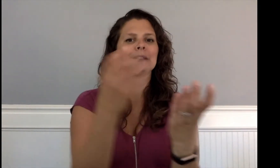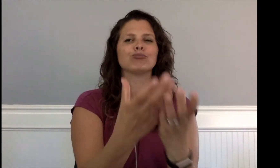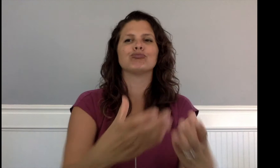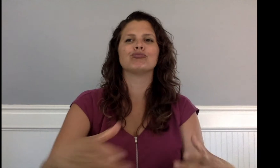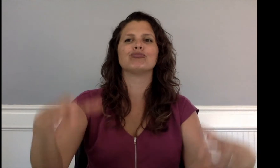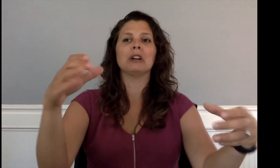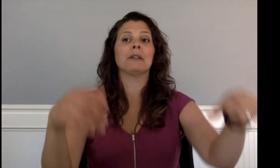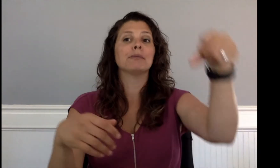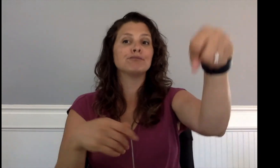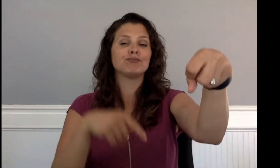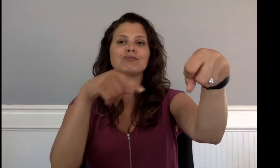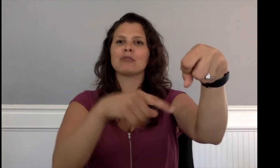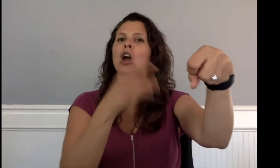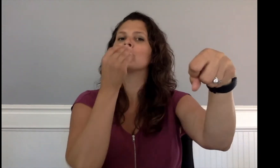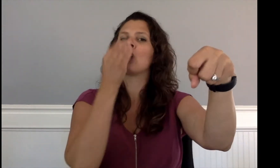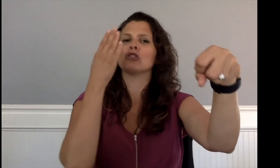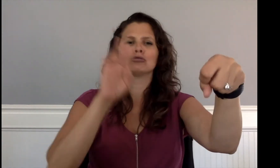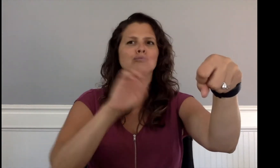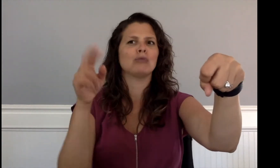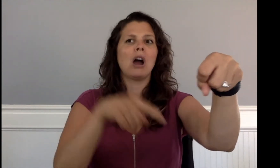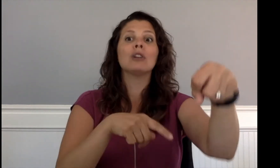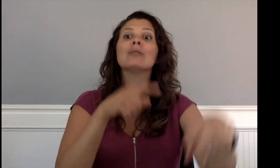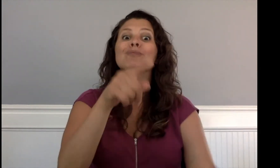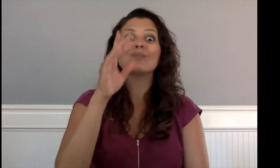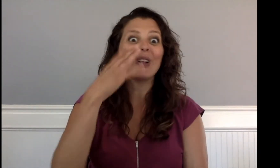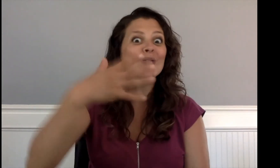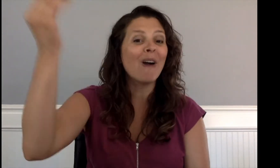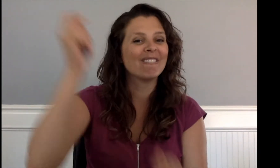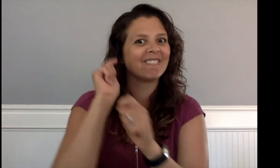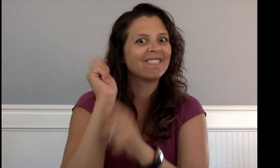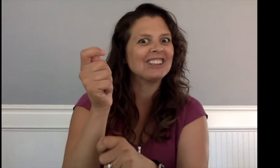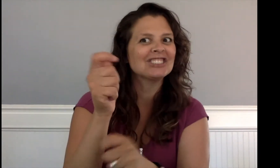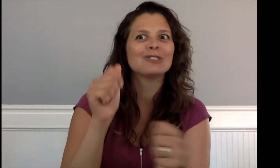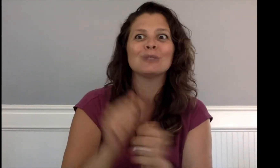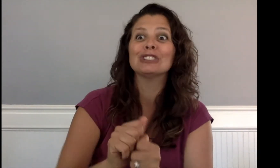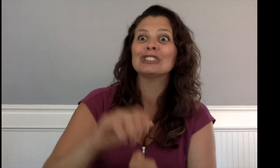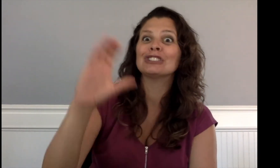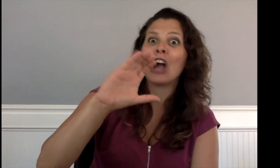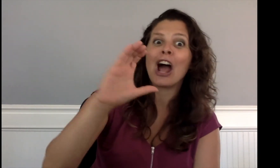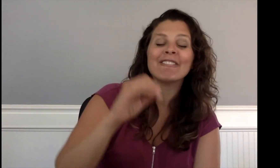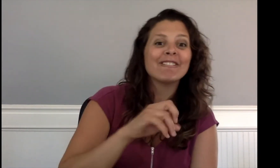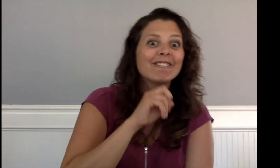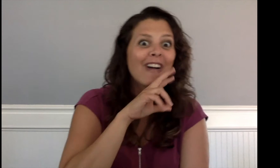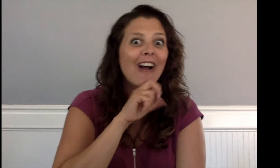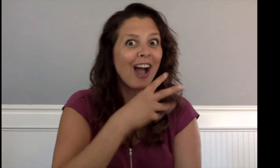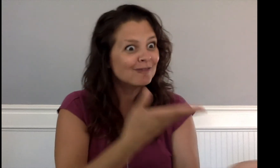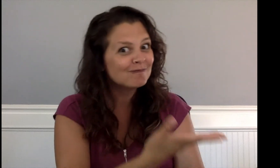"It's lunchtime! We need to get out and eat!" Yvette held up a lunch basket. "I've got your lunch